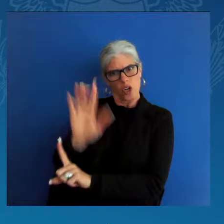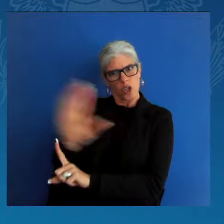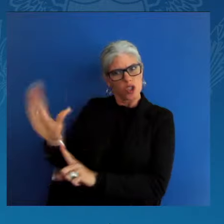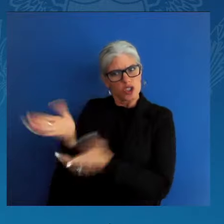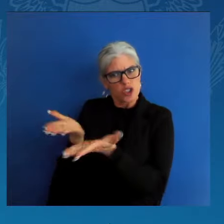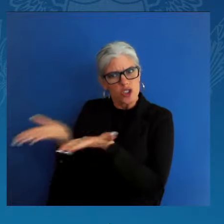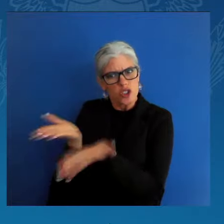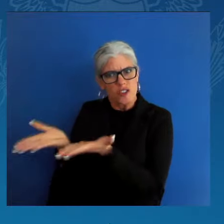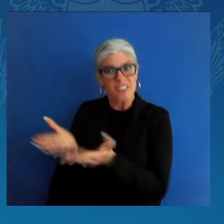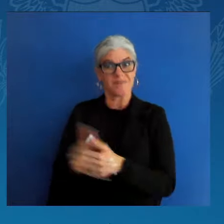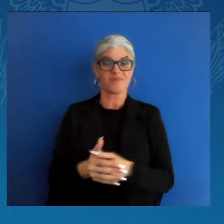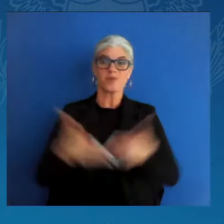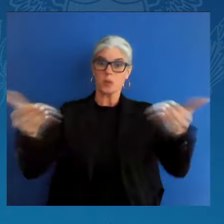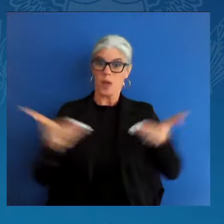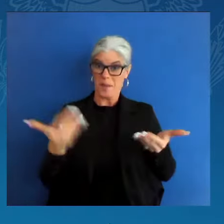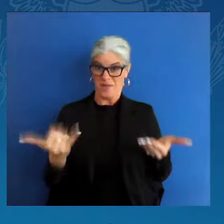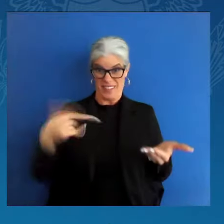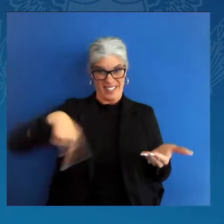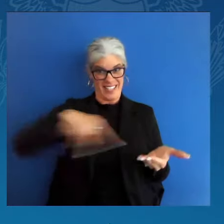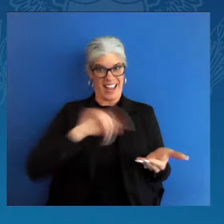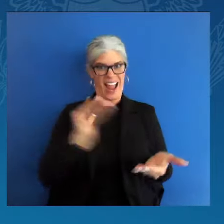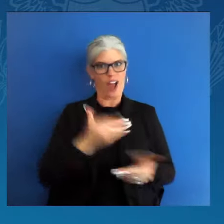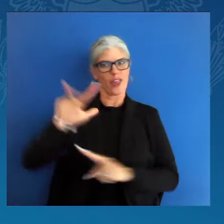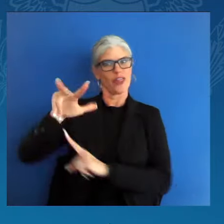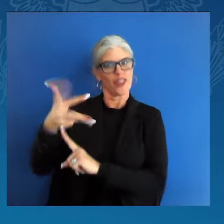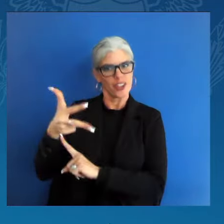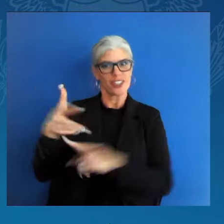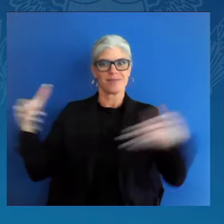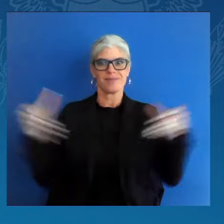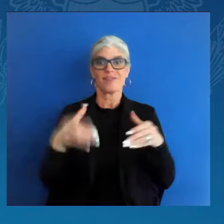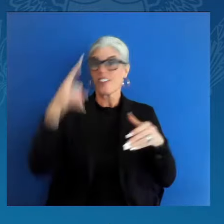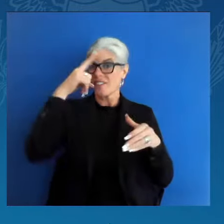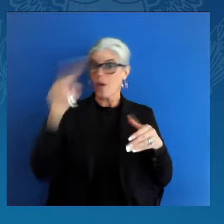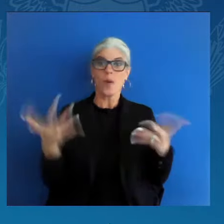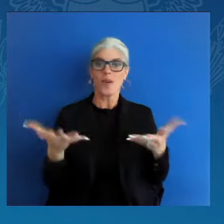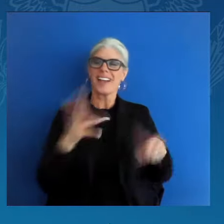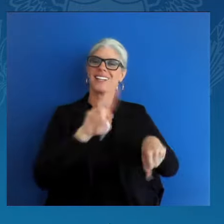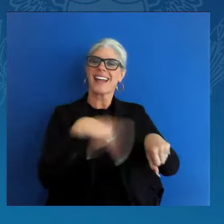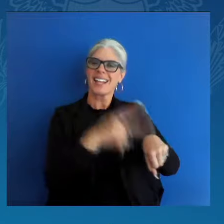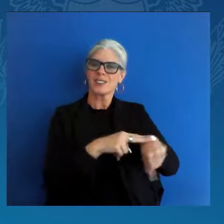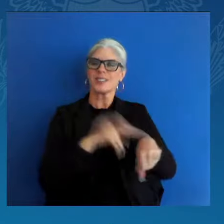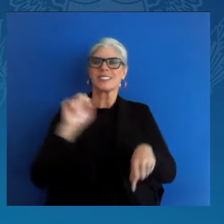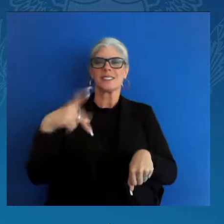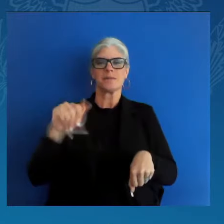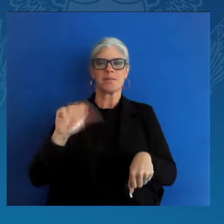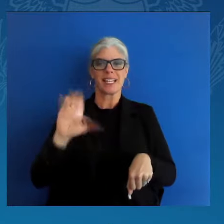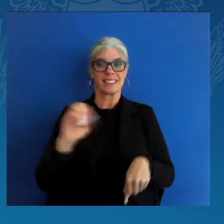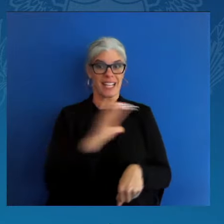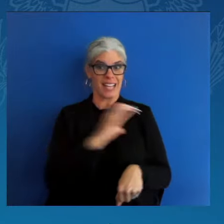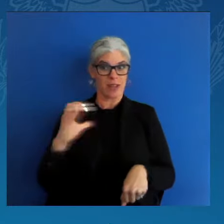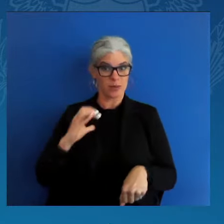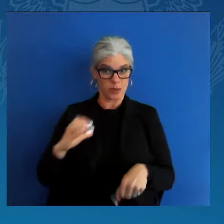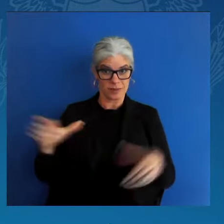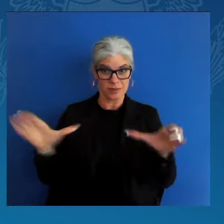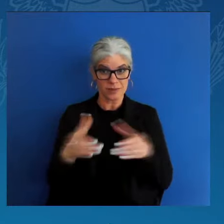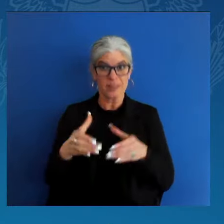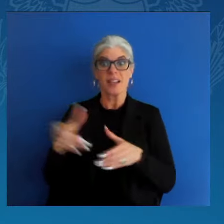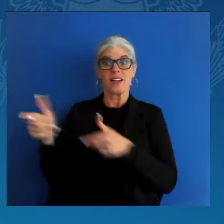including the members of our administration, the private-sector leaders who are here, and, of course, our international partners.